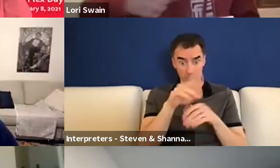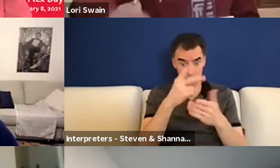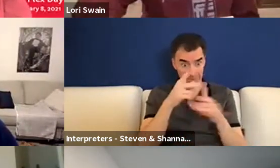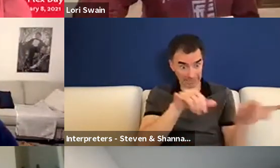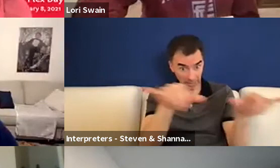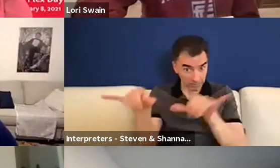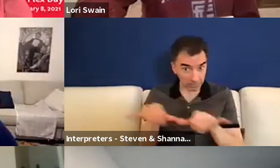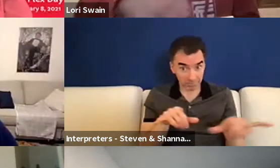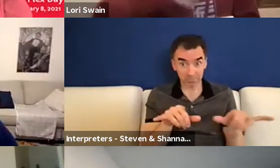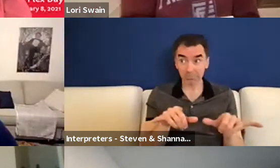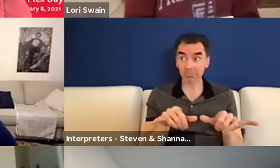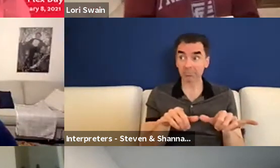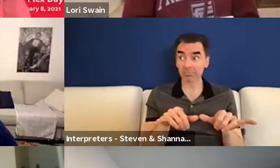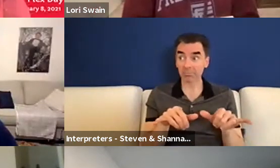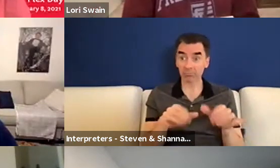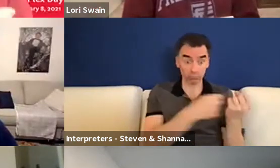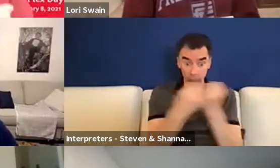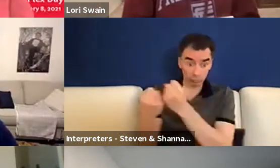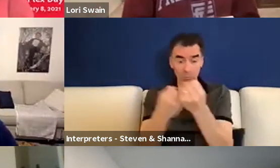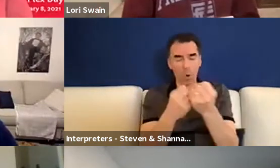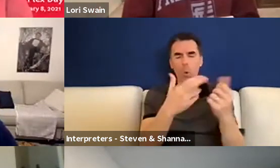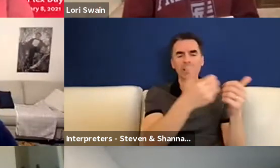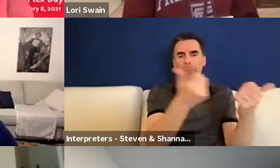on the same page? Or do they have their own separate programs?